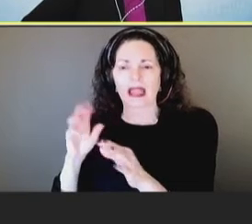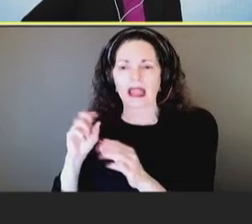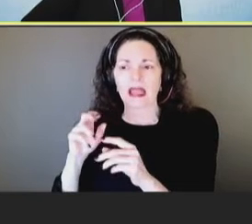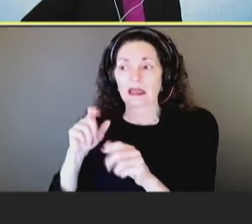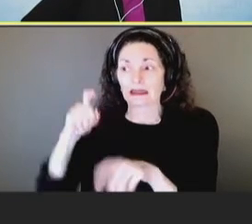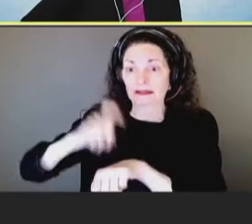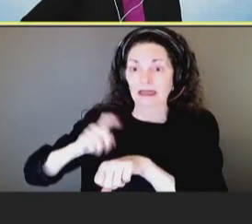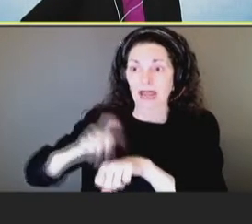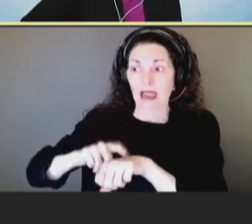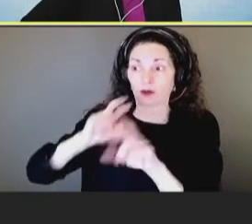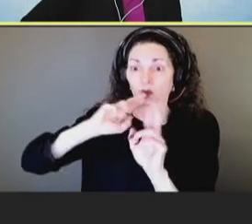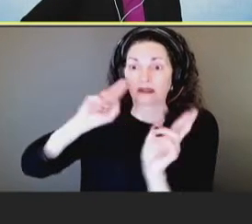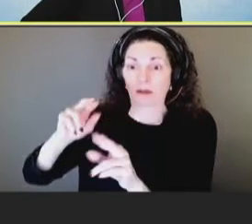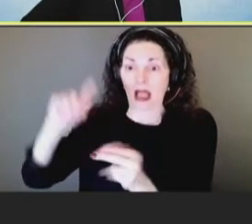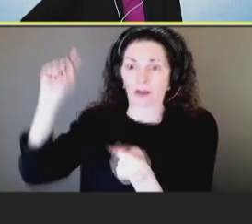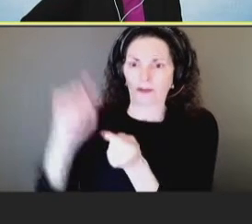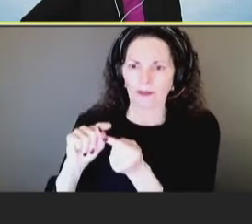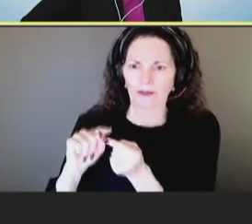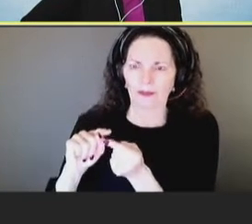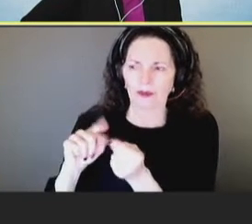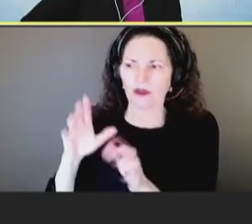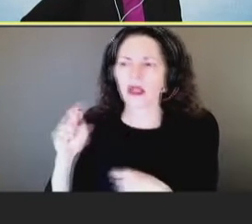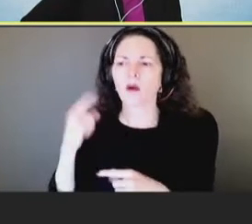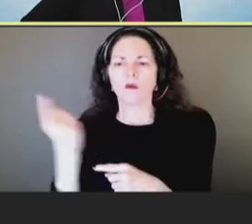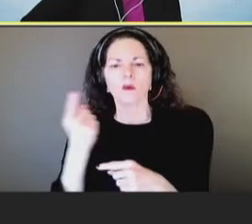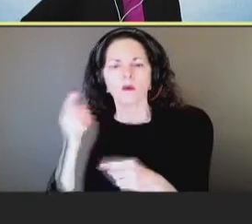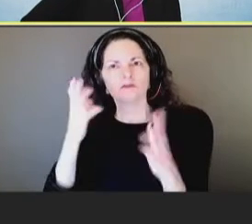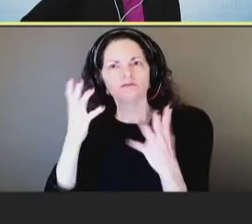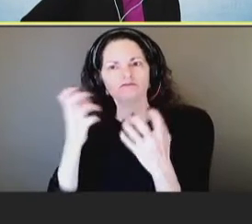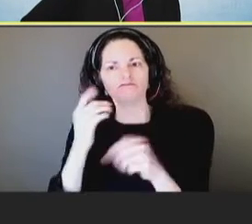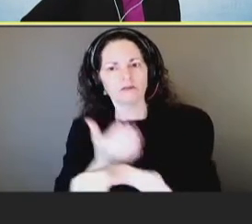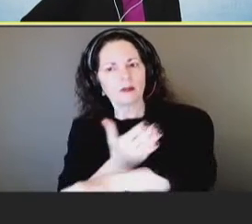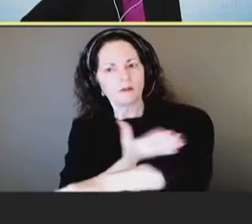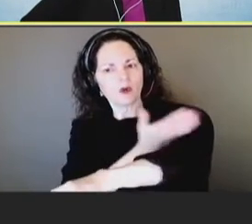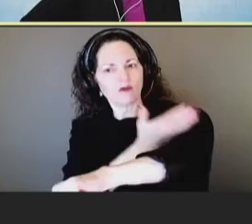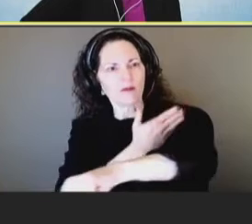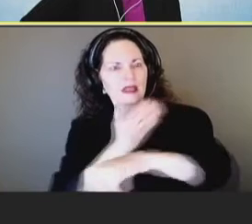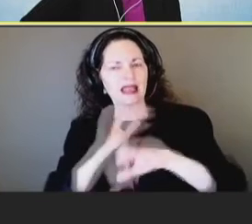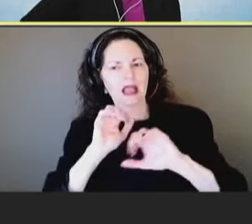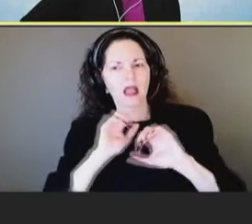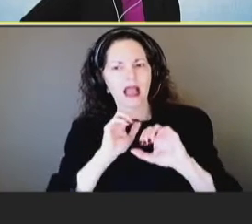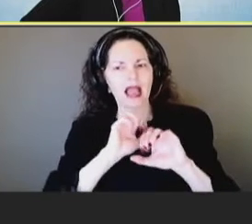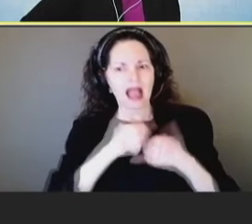to identify areas for improvement, to the license manufacturing processes. And we do